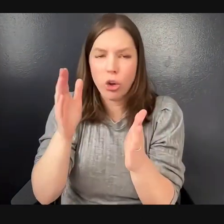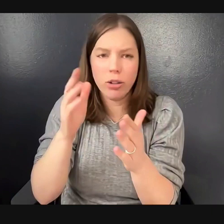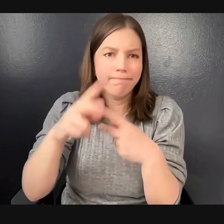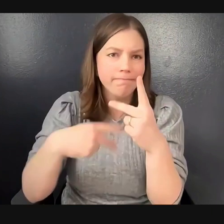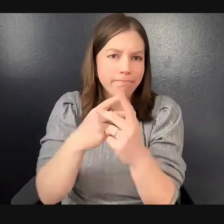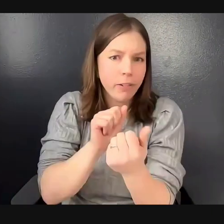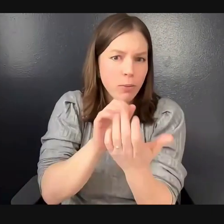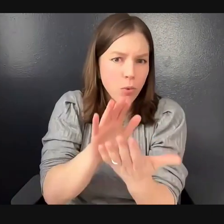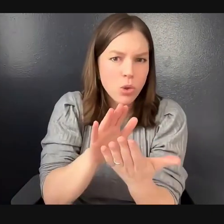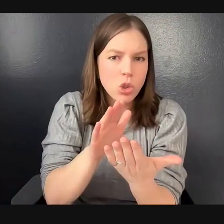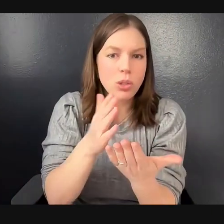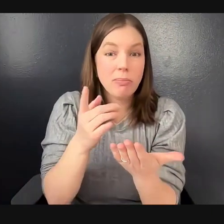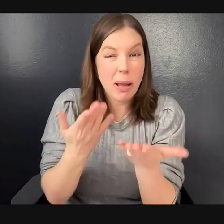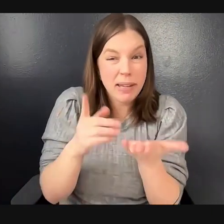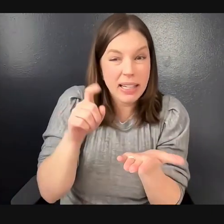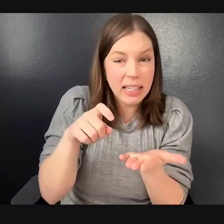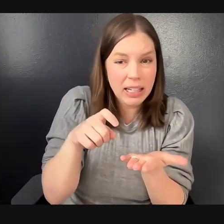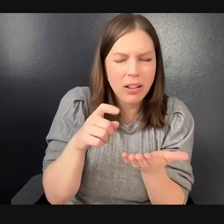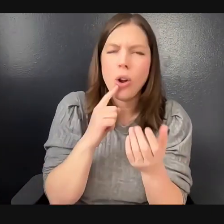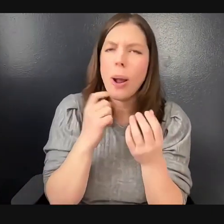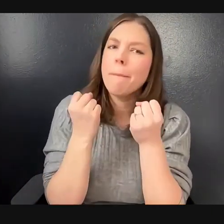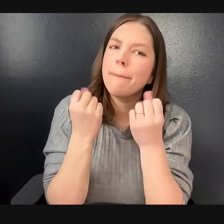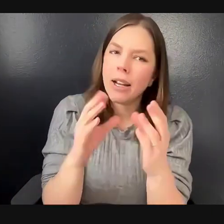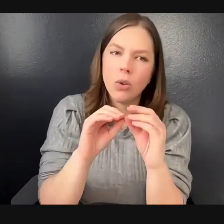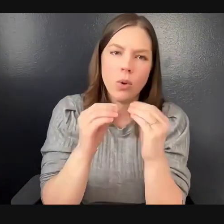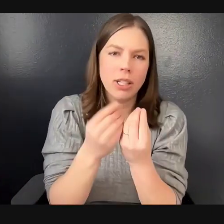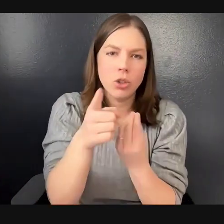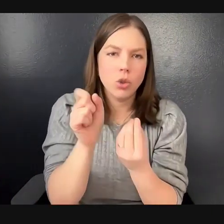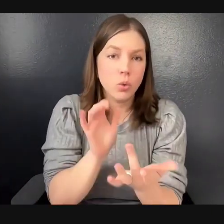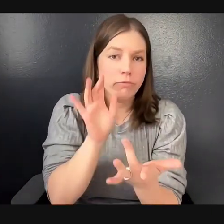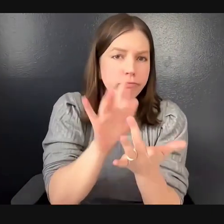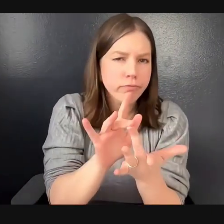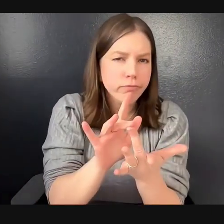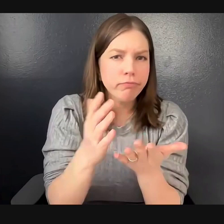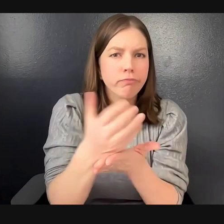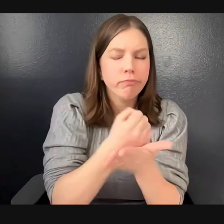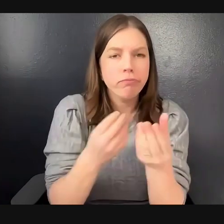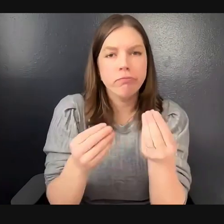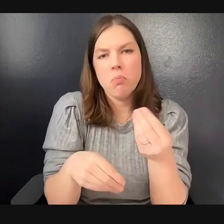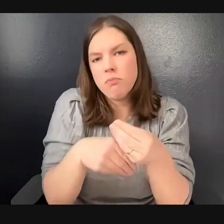And there are different approaches to do that. There are many organizations you can reach out to,